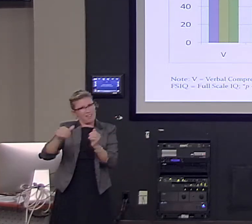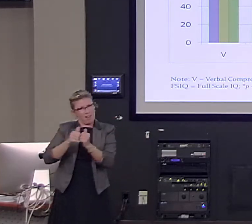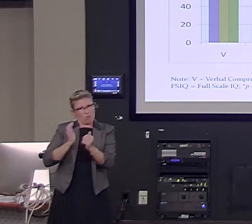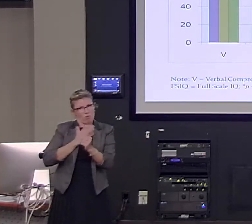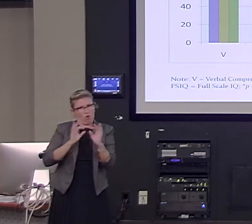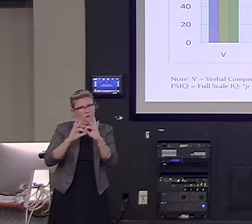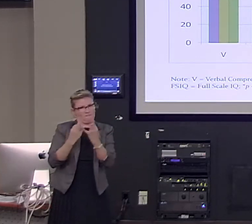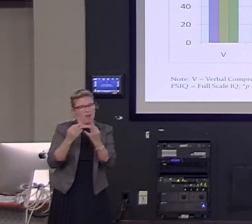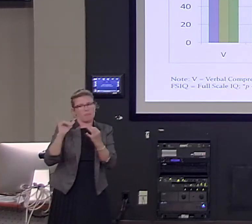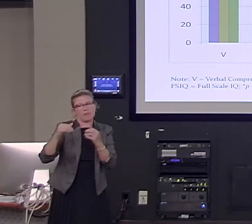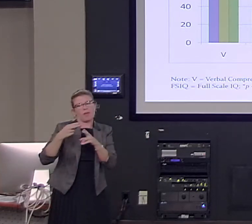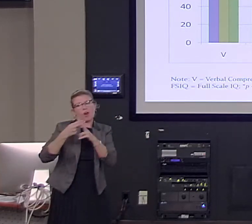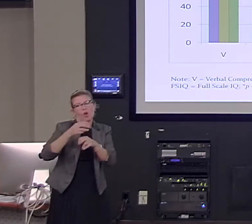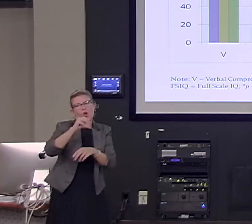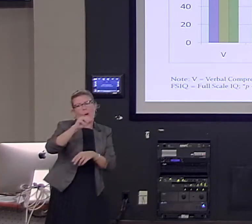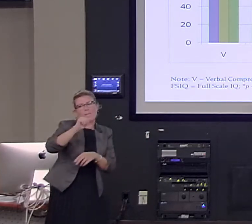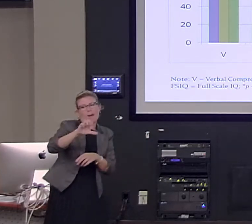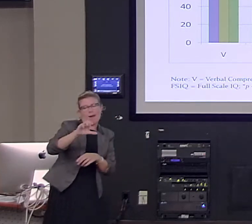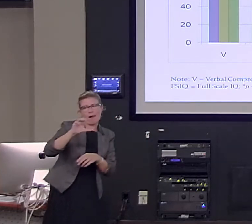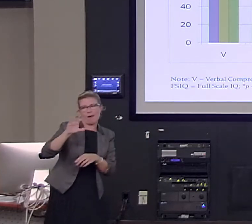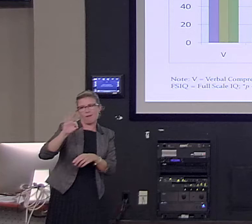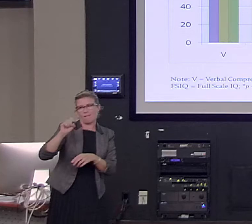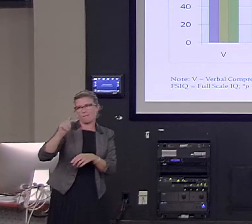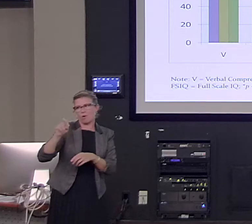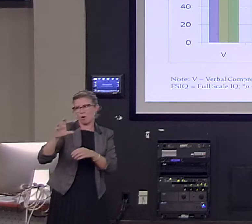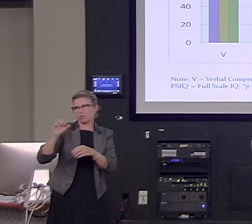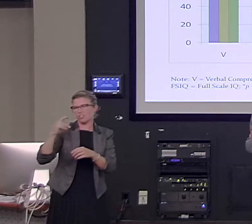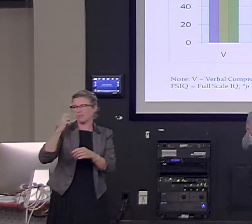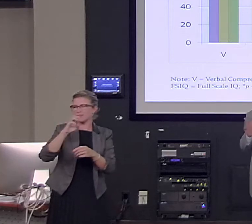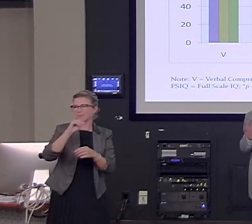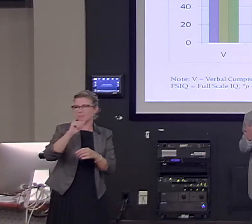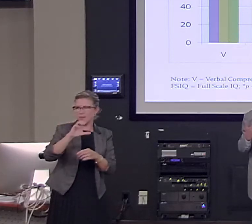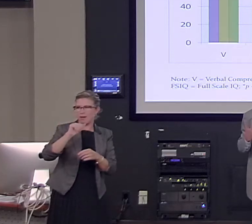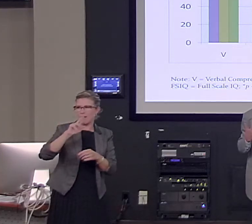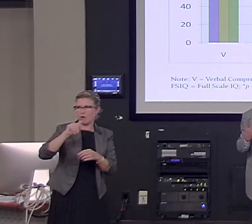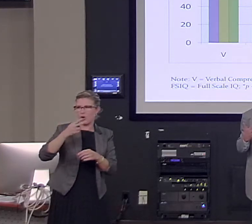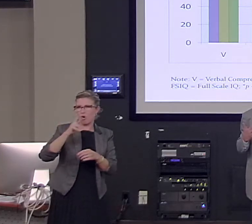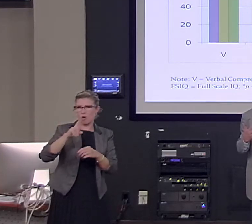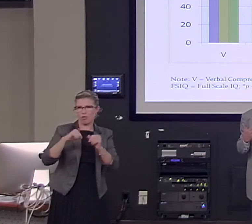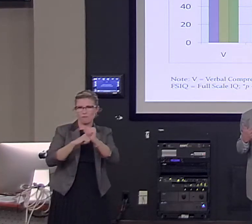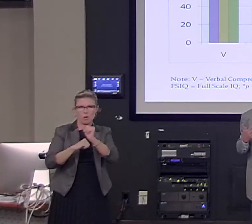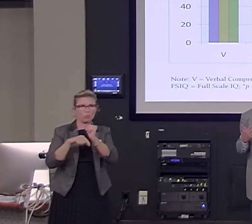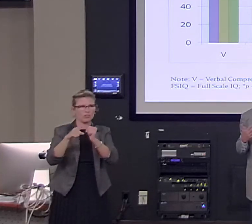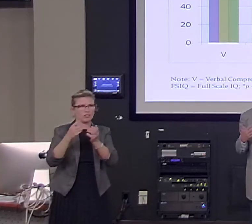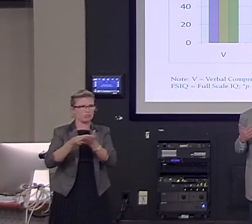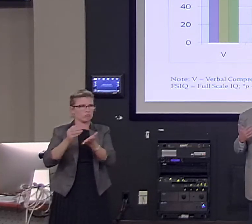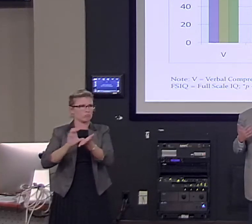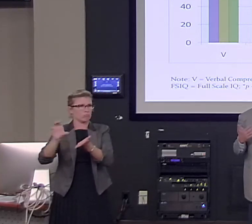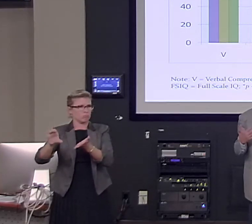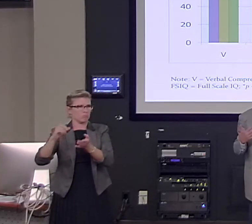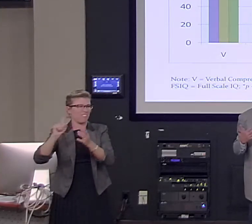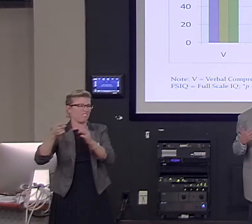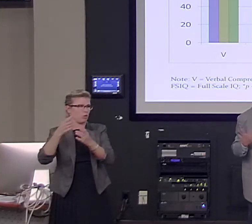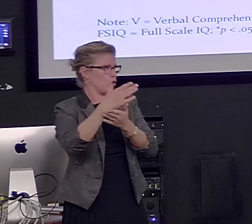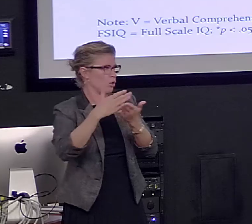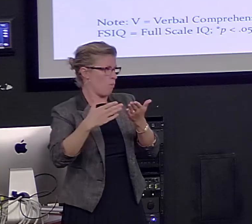we call that MAC foster care because the MacArthur Foundation funded the initial part of our study.